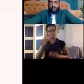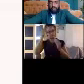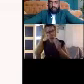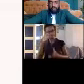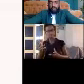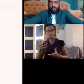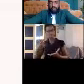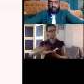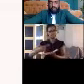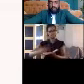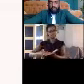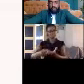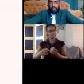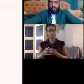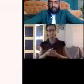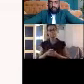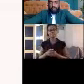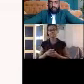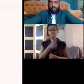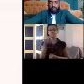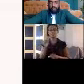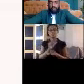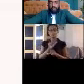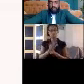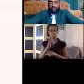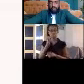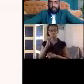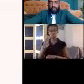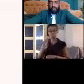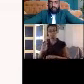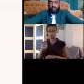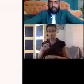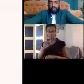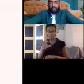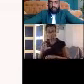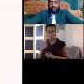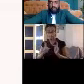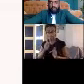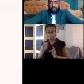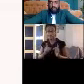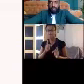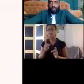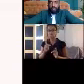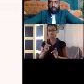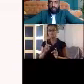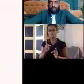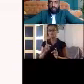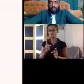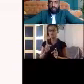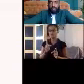on BIPOC folks is seeking validation for awareness, like, pointing out certain things to your